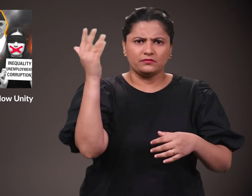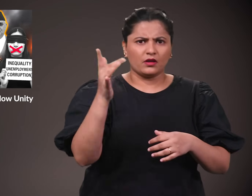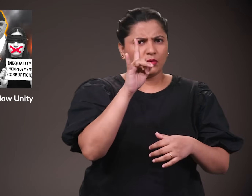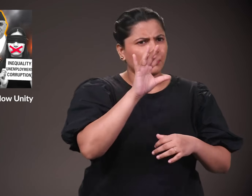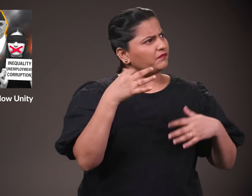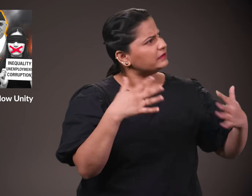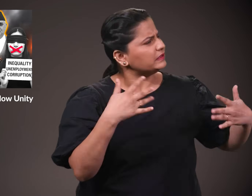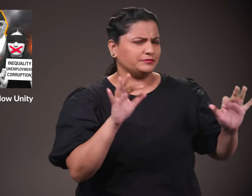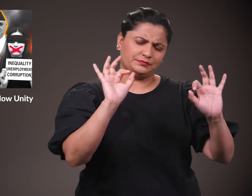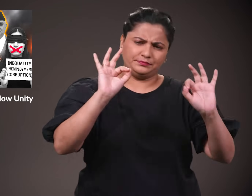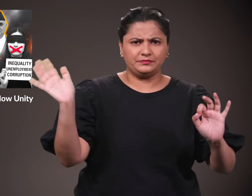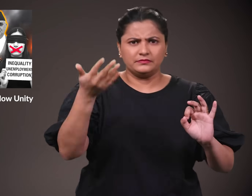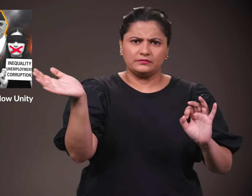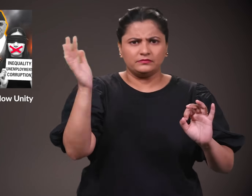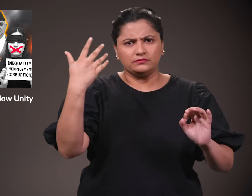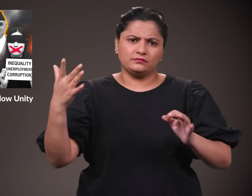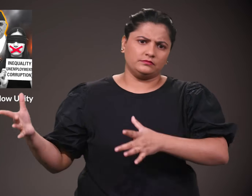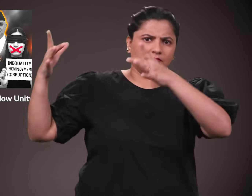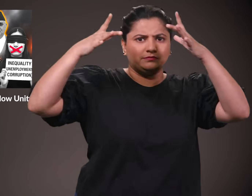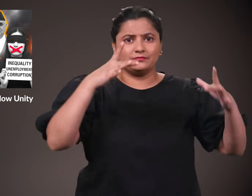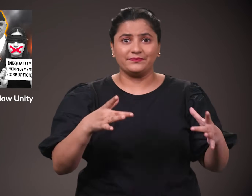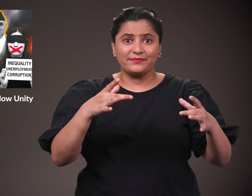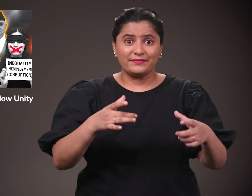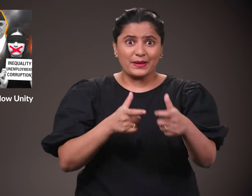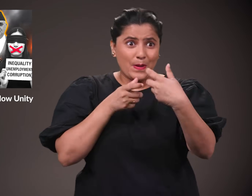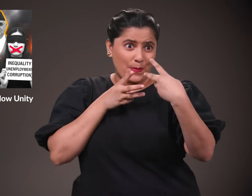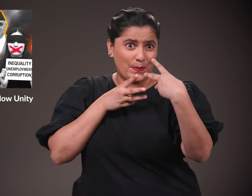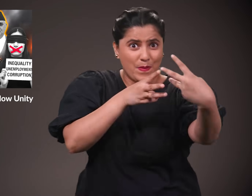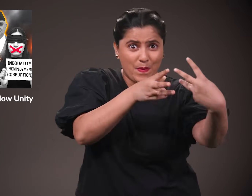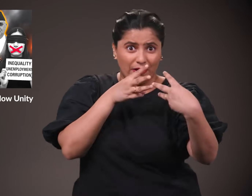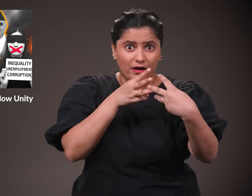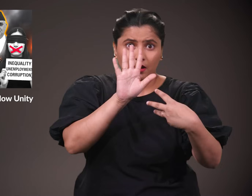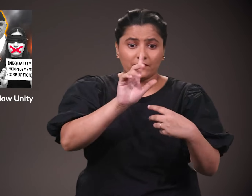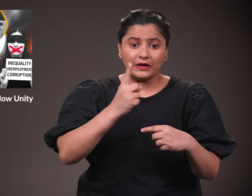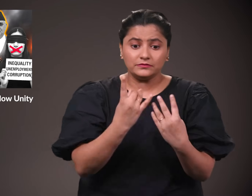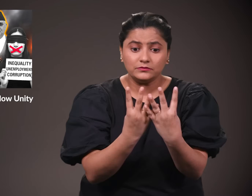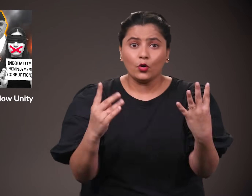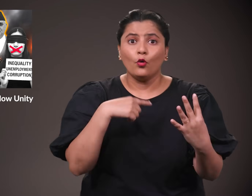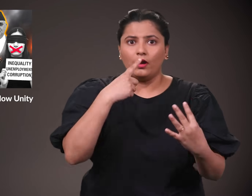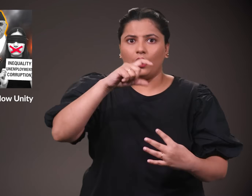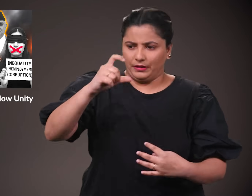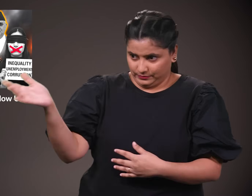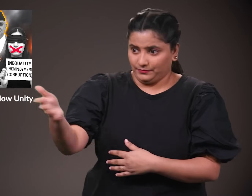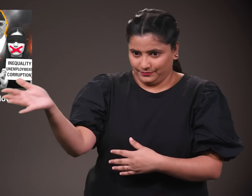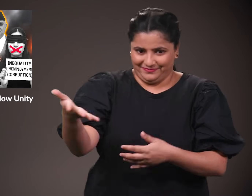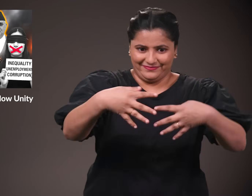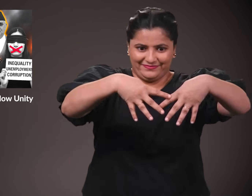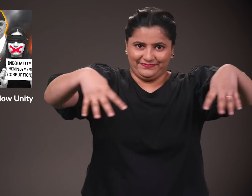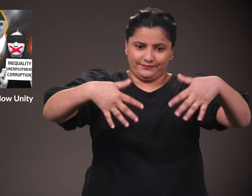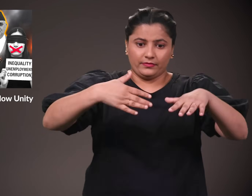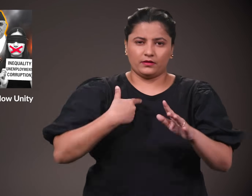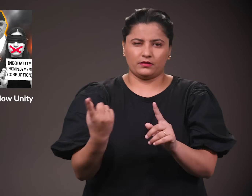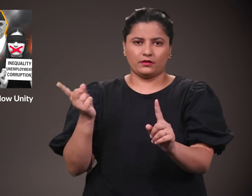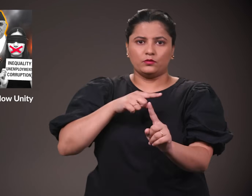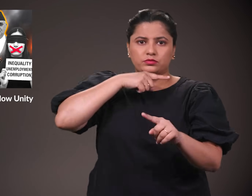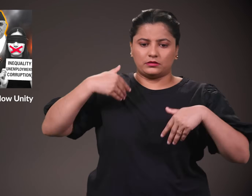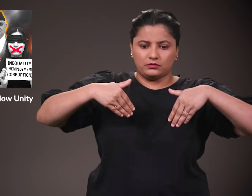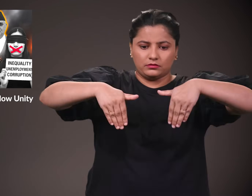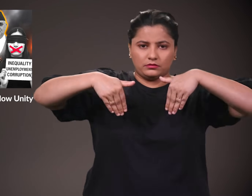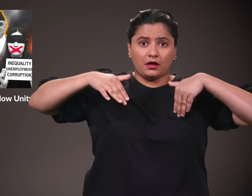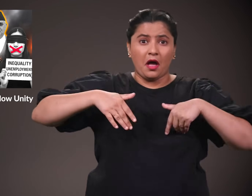After this short training, they were sent to the front lines, while Russians stayed further back.